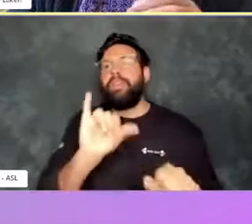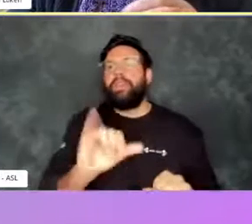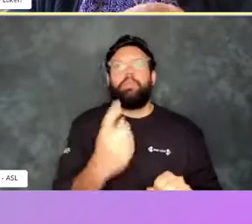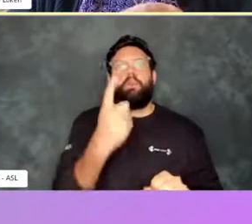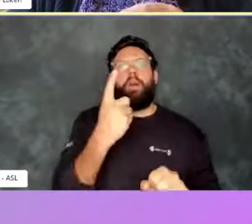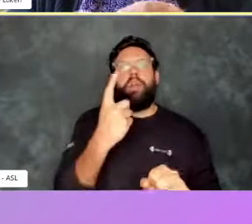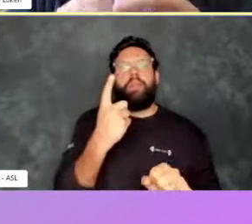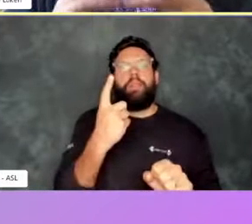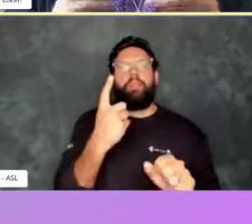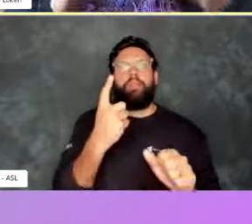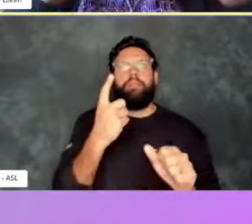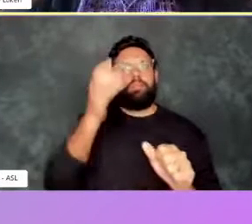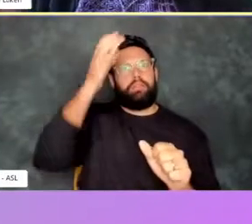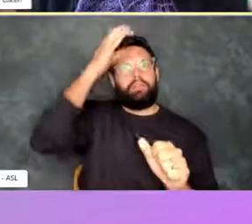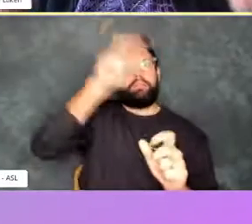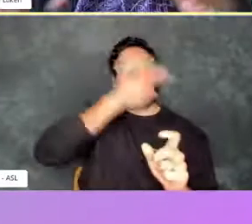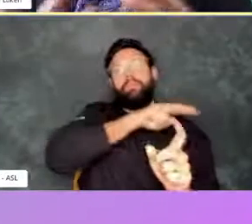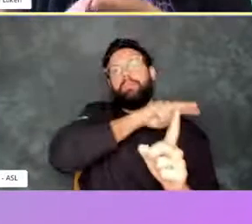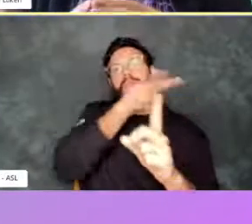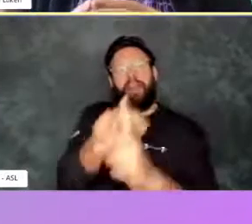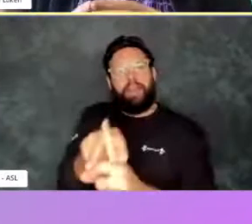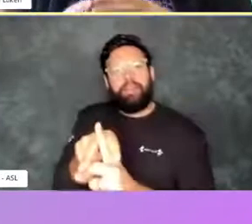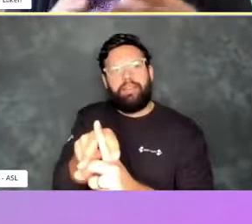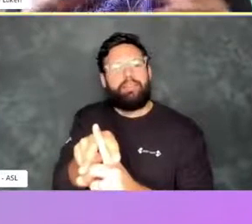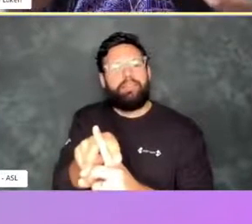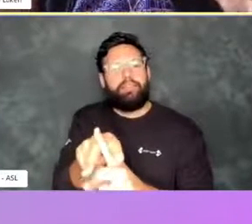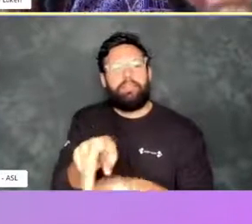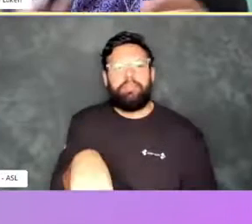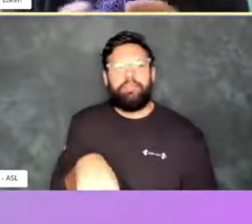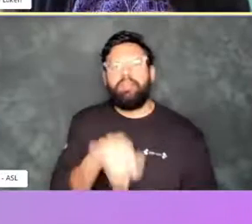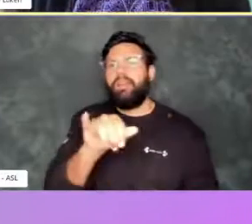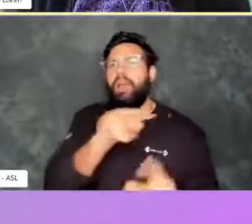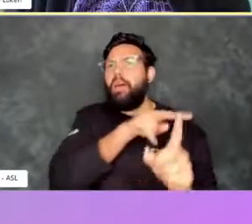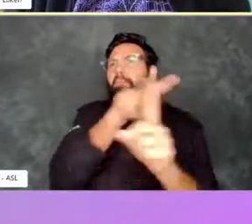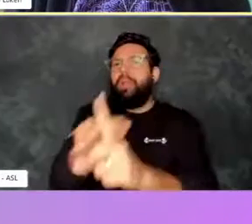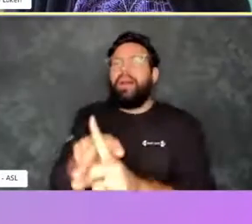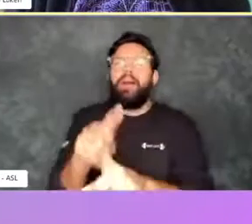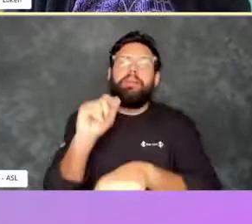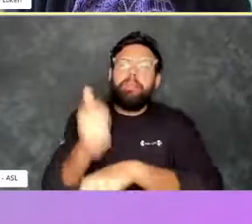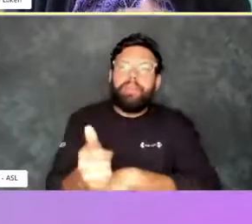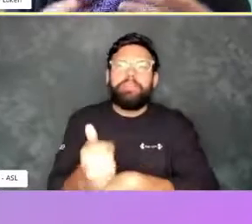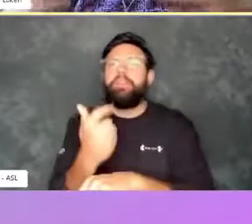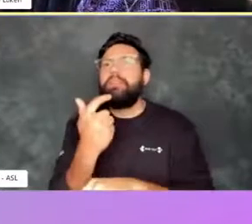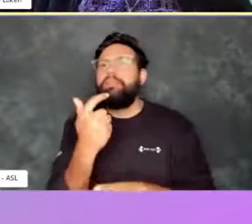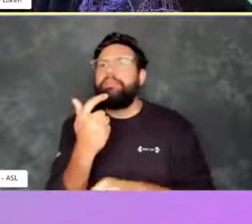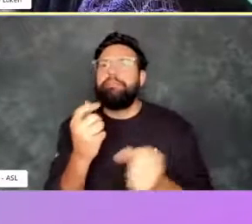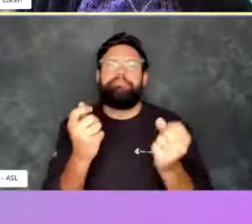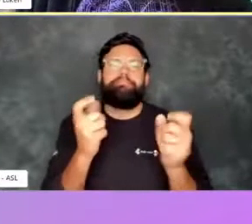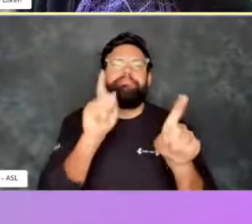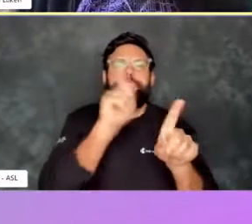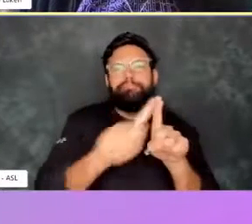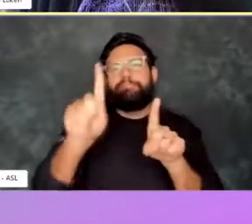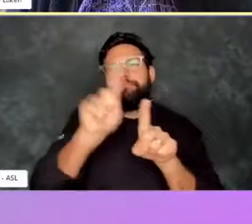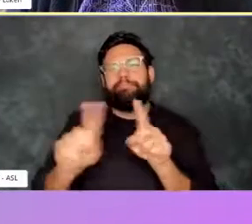is just one model. We are basing this recommendation on many different customers that we